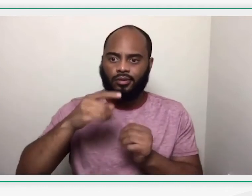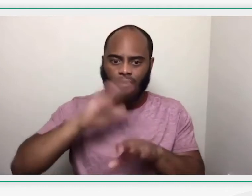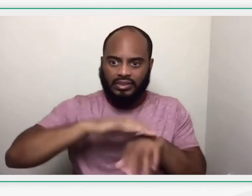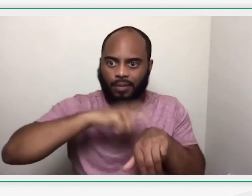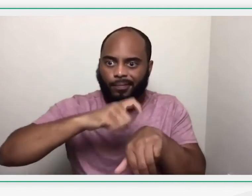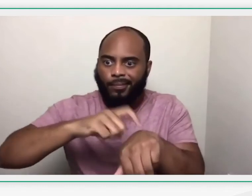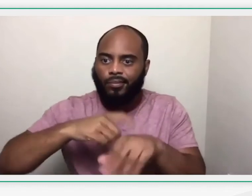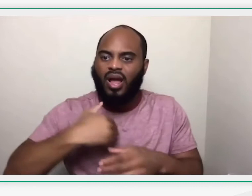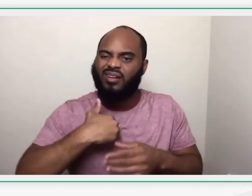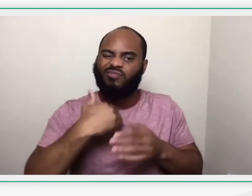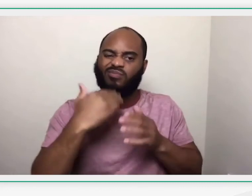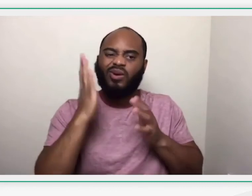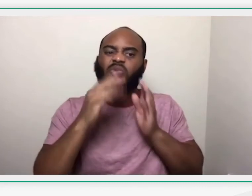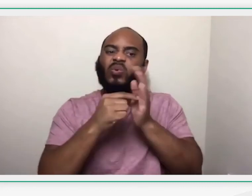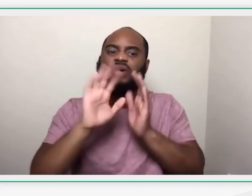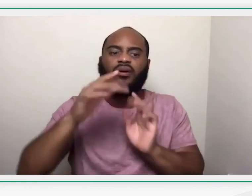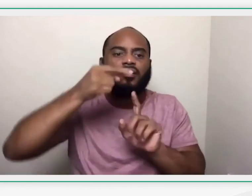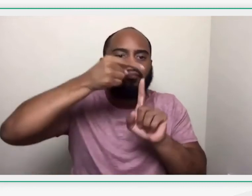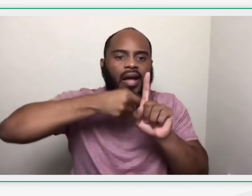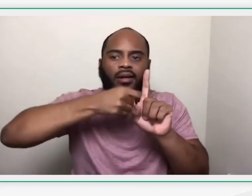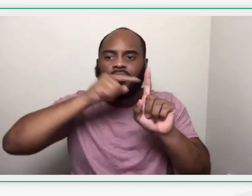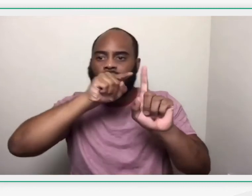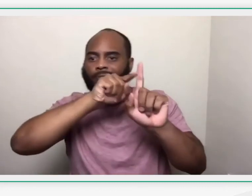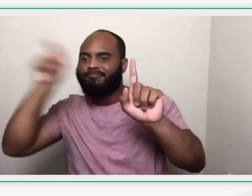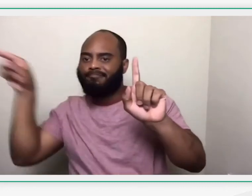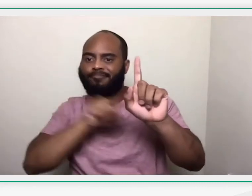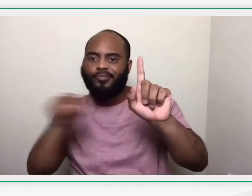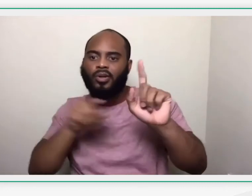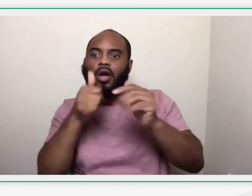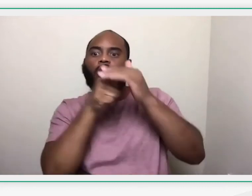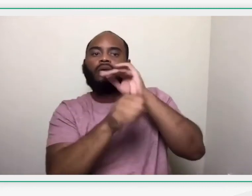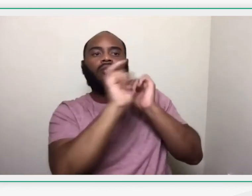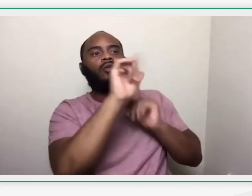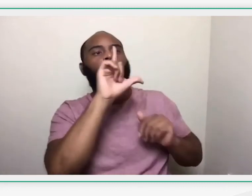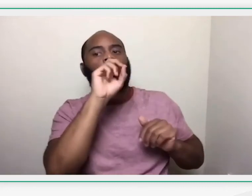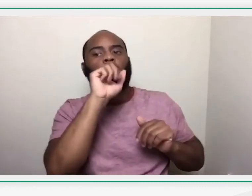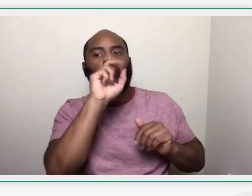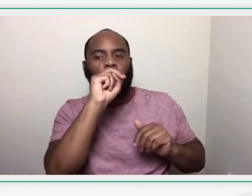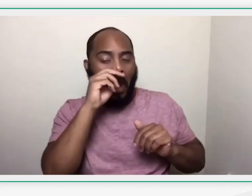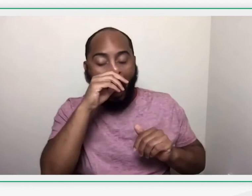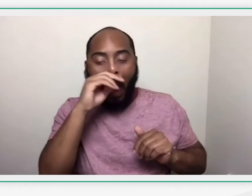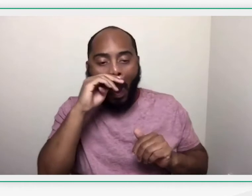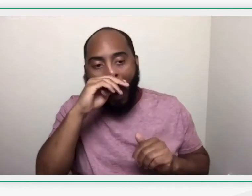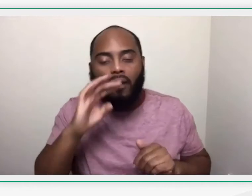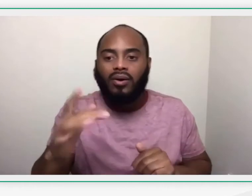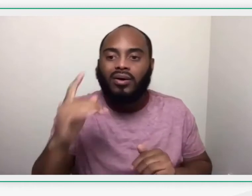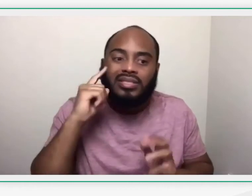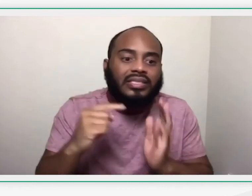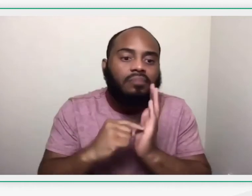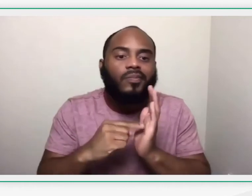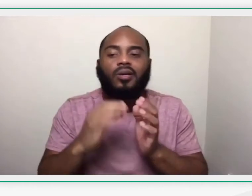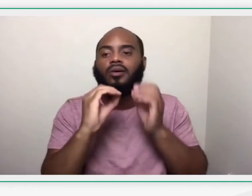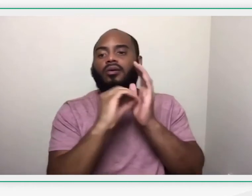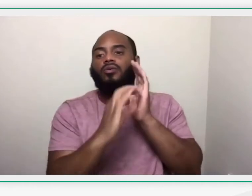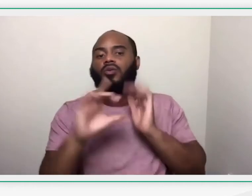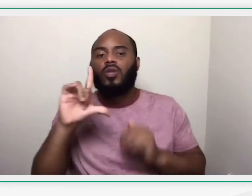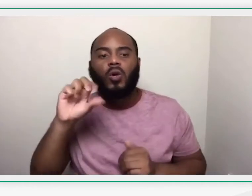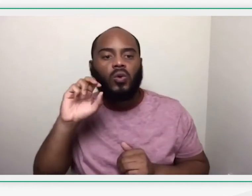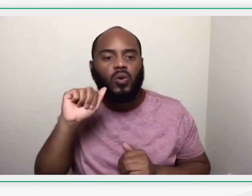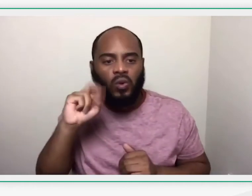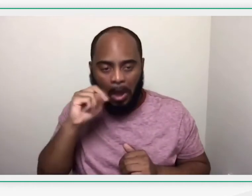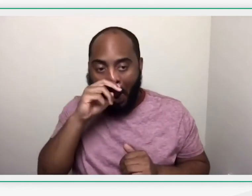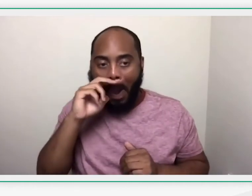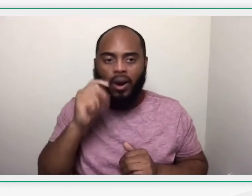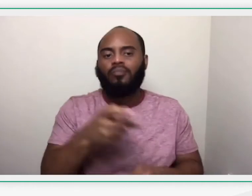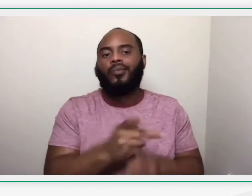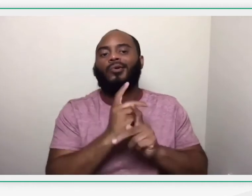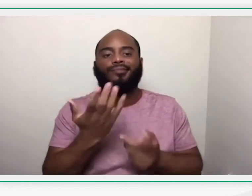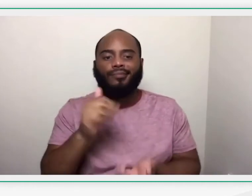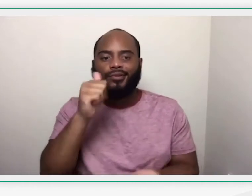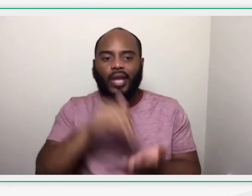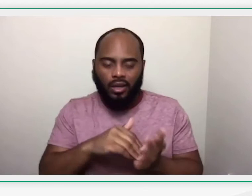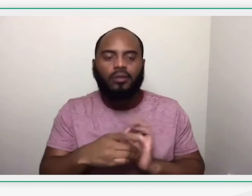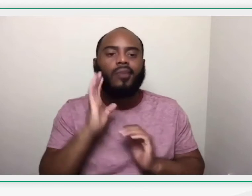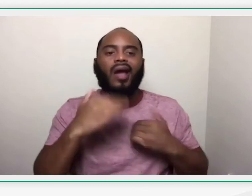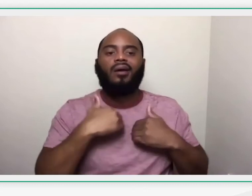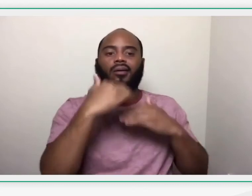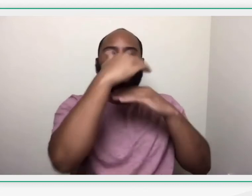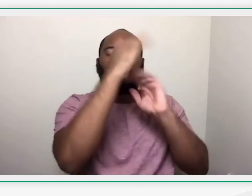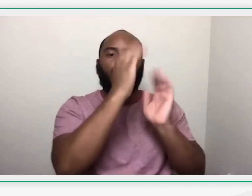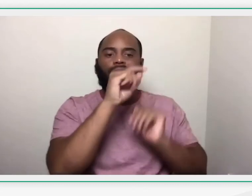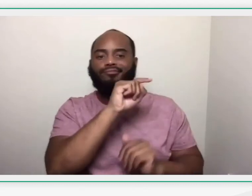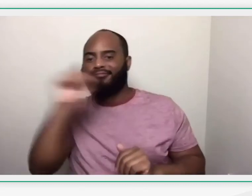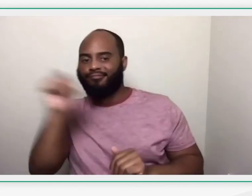Credit report is a detailed history explaining your personal payment patterns. For example, it will show if you have student loans. And, if you borrow $10,000 worth,